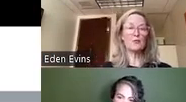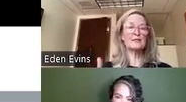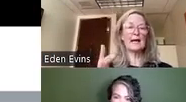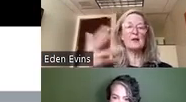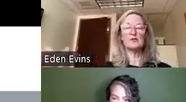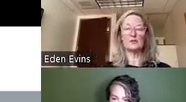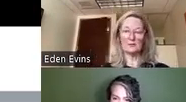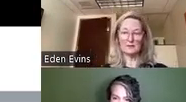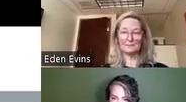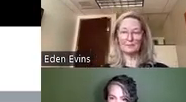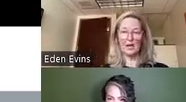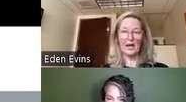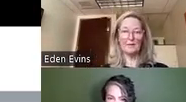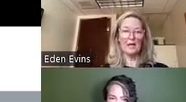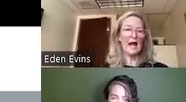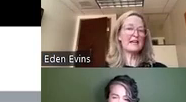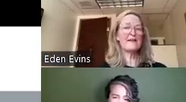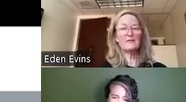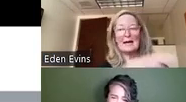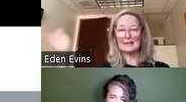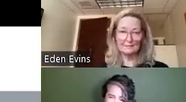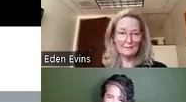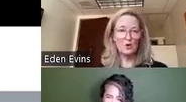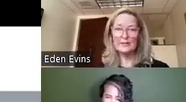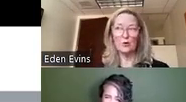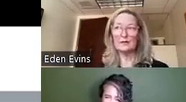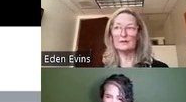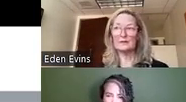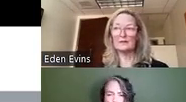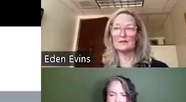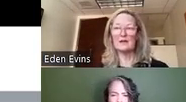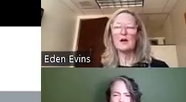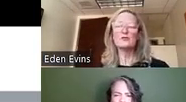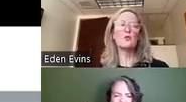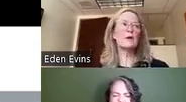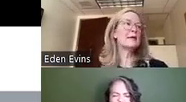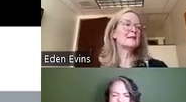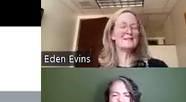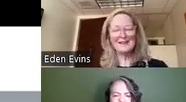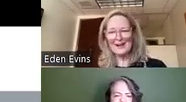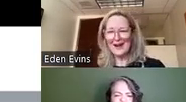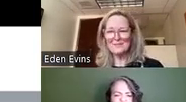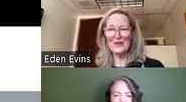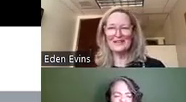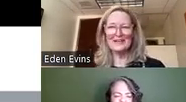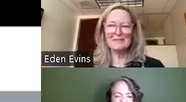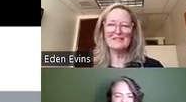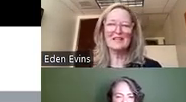with diagnoses. Okay. And he found nothing, only noise. So he, not being one to give up easily,